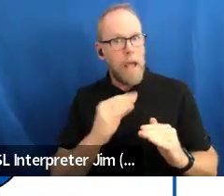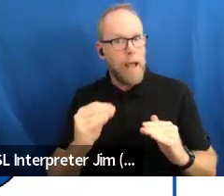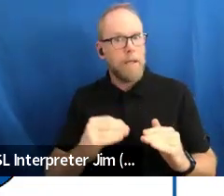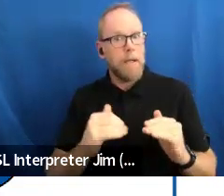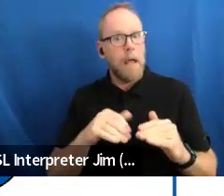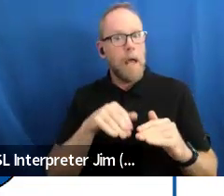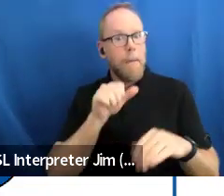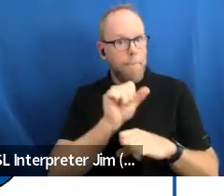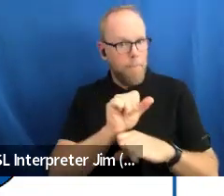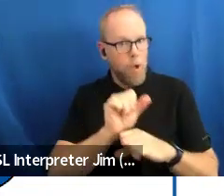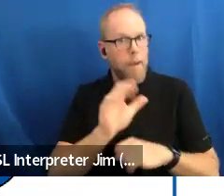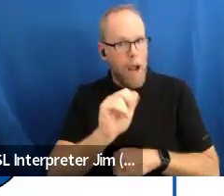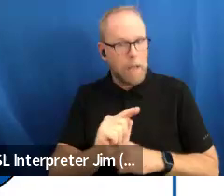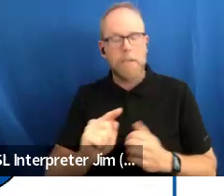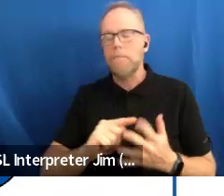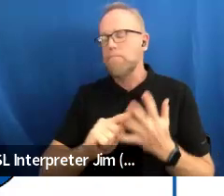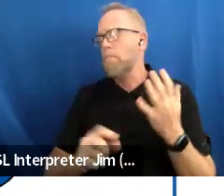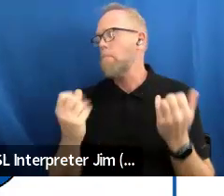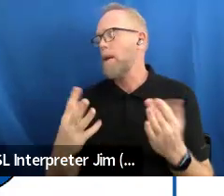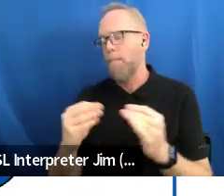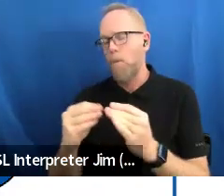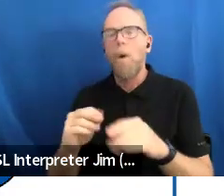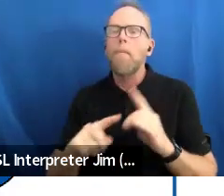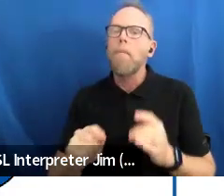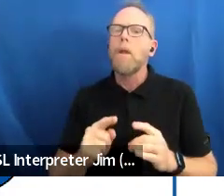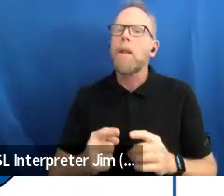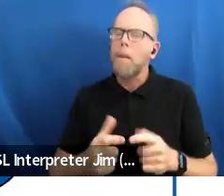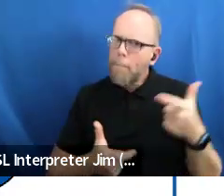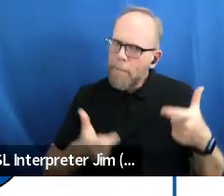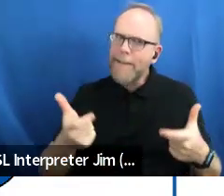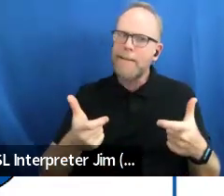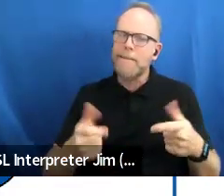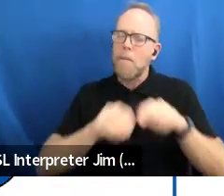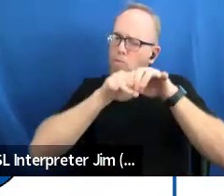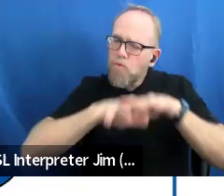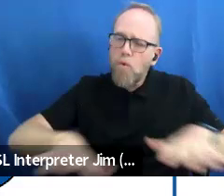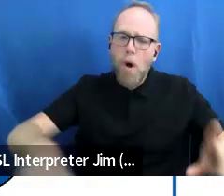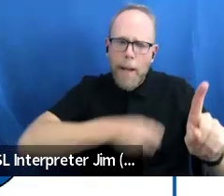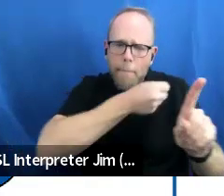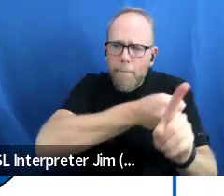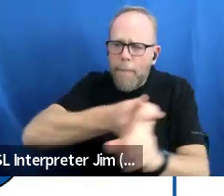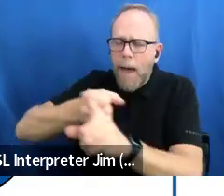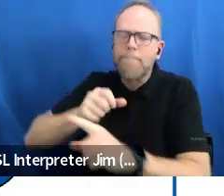But the ADA has the broadest impact. It covers the most types of